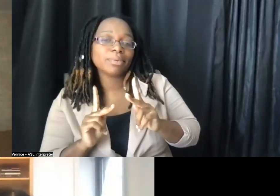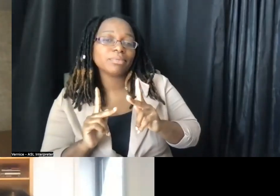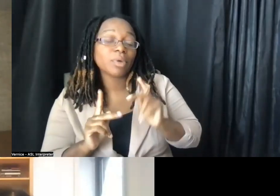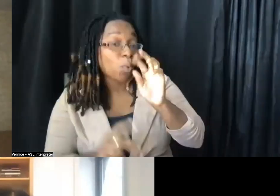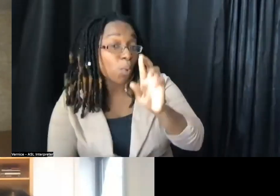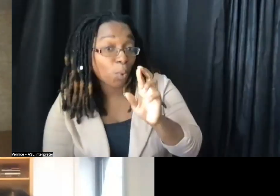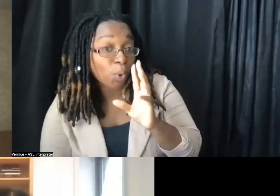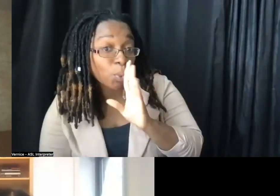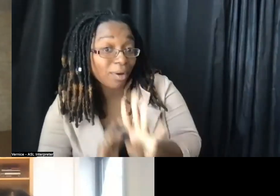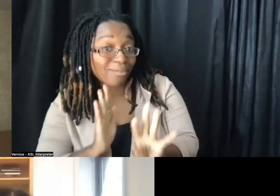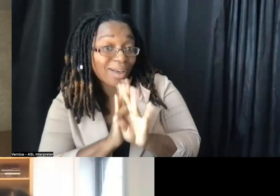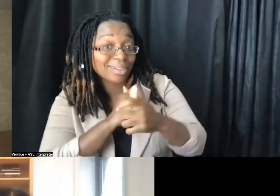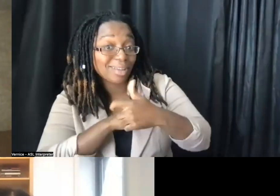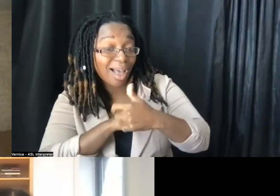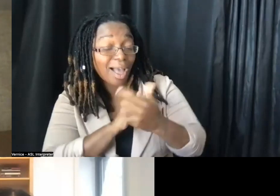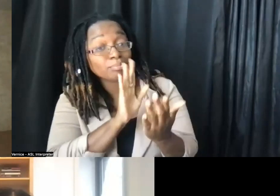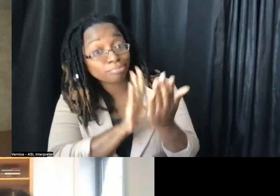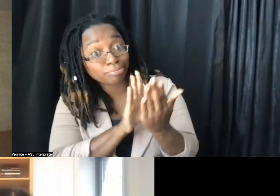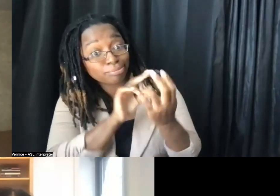making time